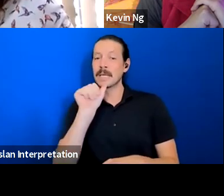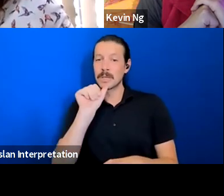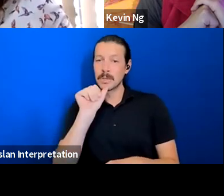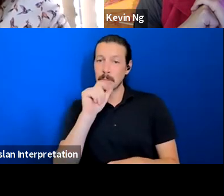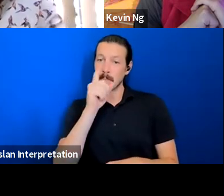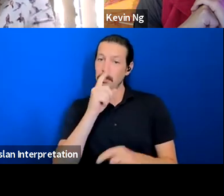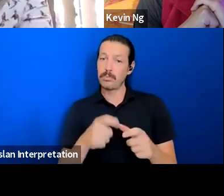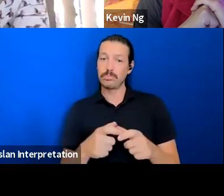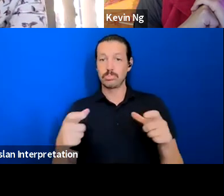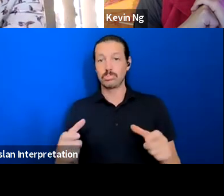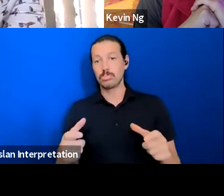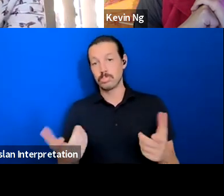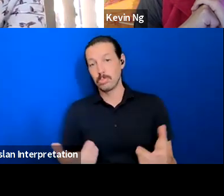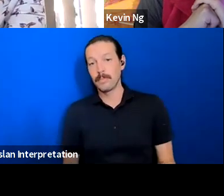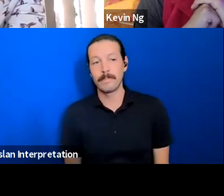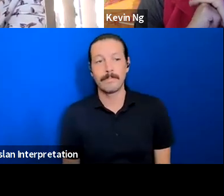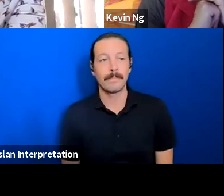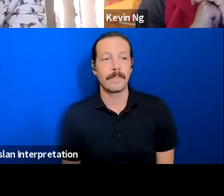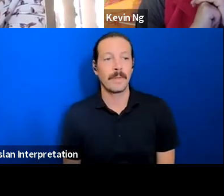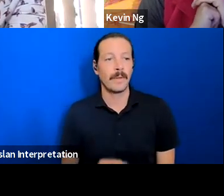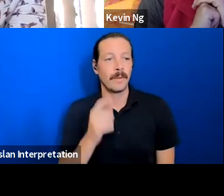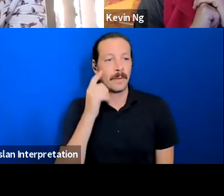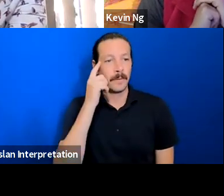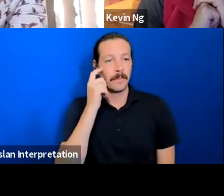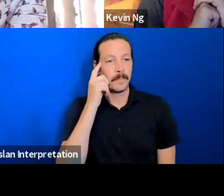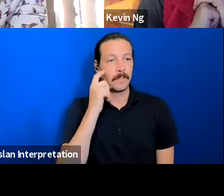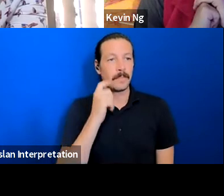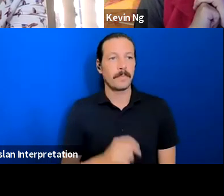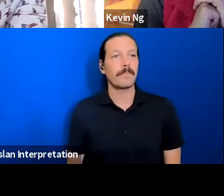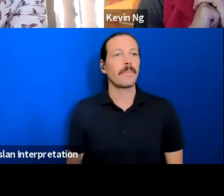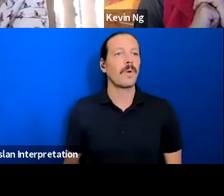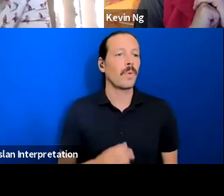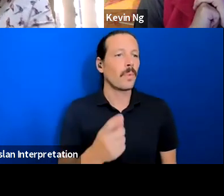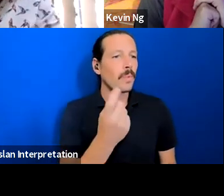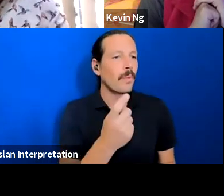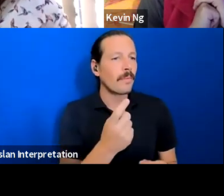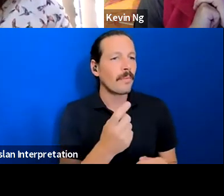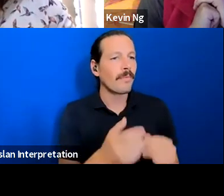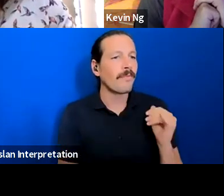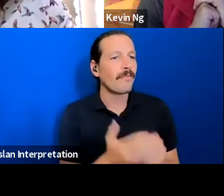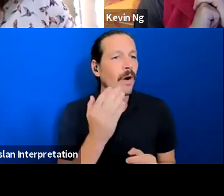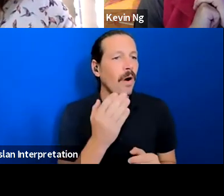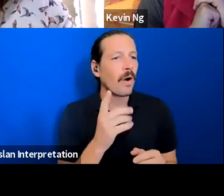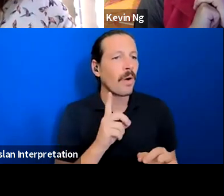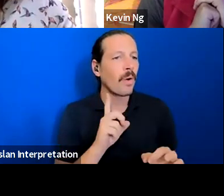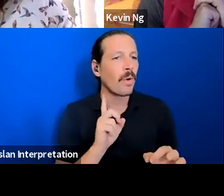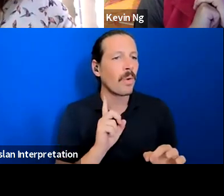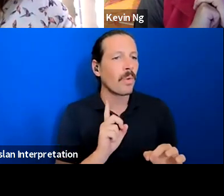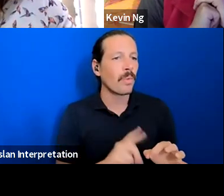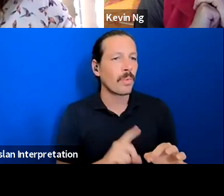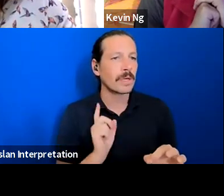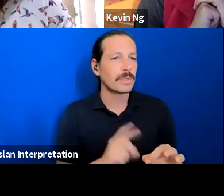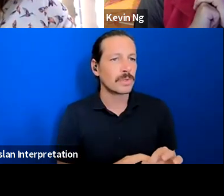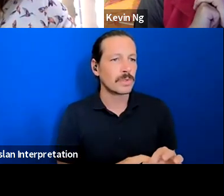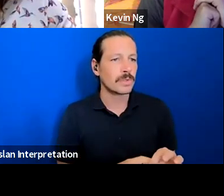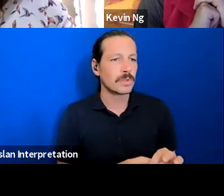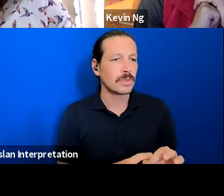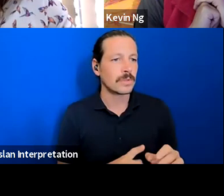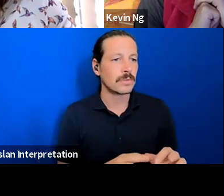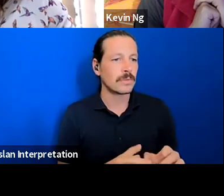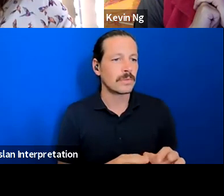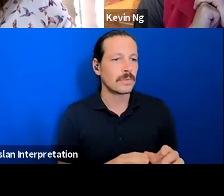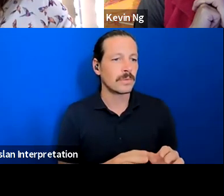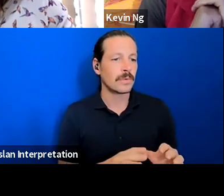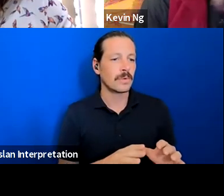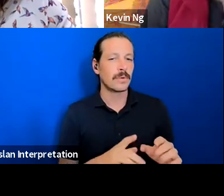There is also a final question which we might just answer as we start to close